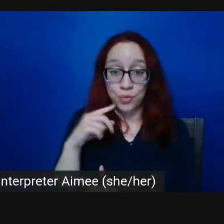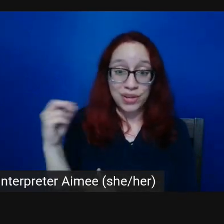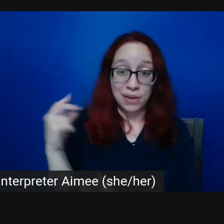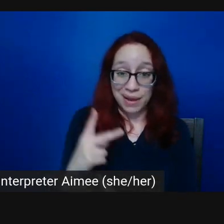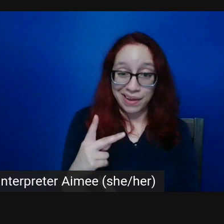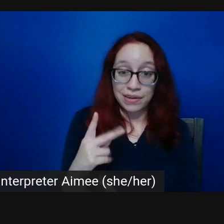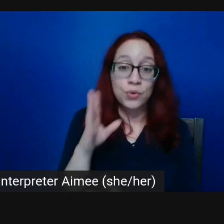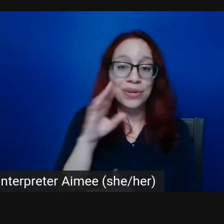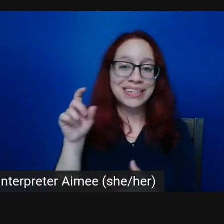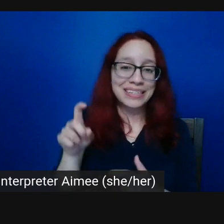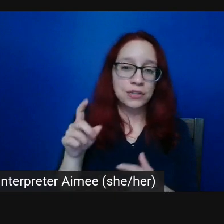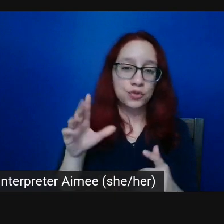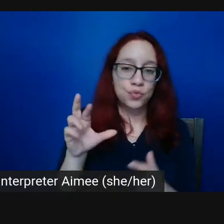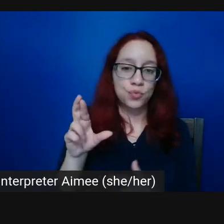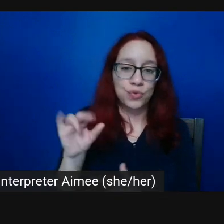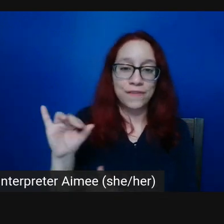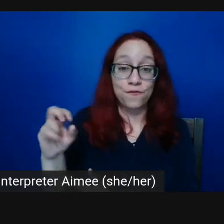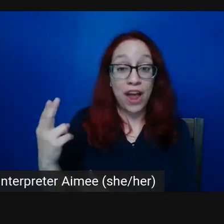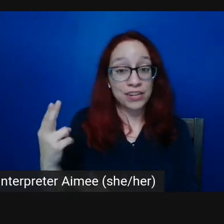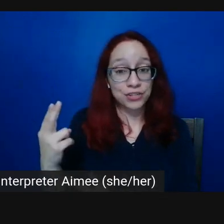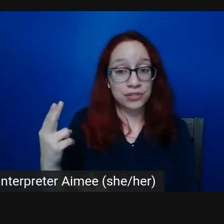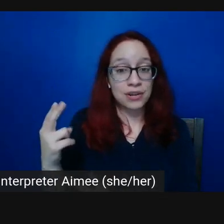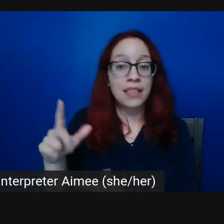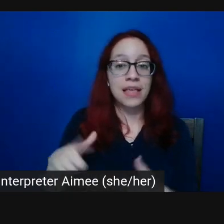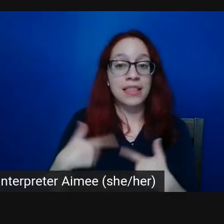to refresh the live stream page to switch to the next stream.